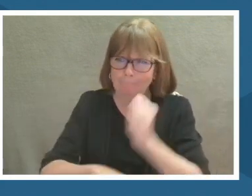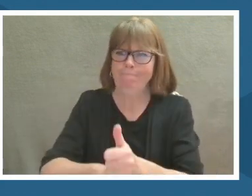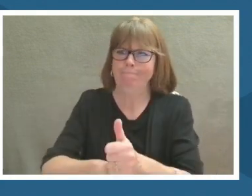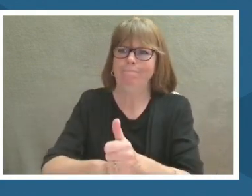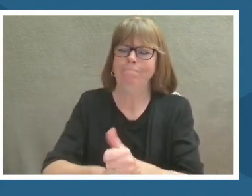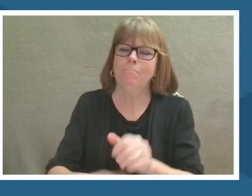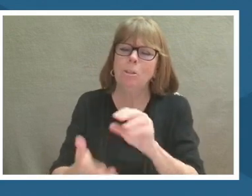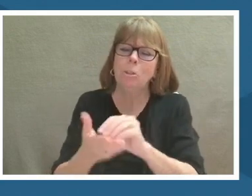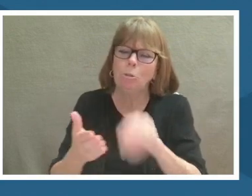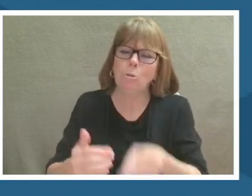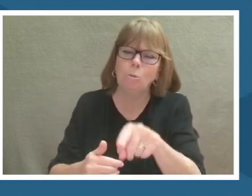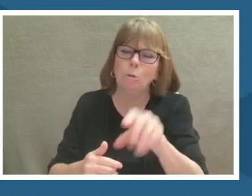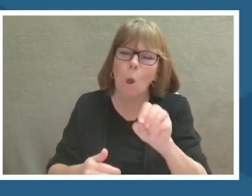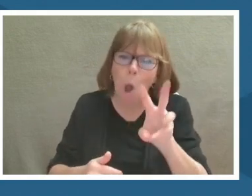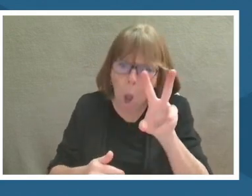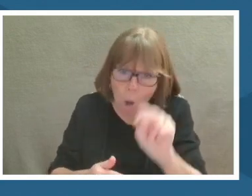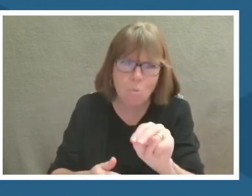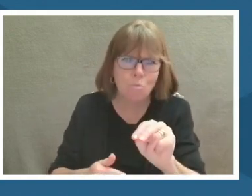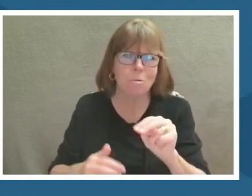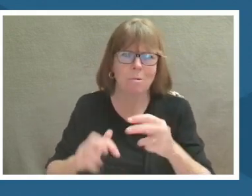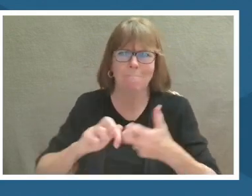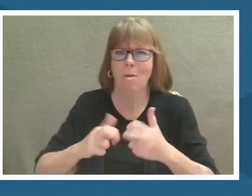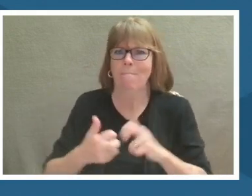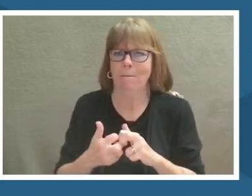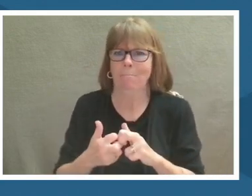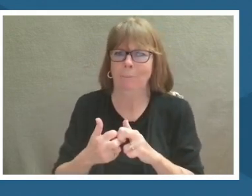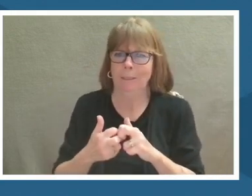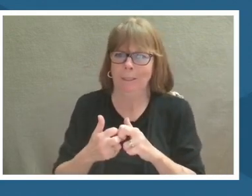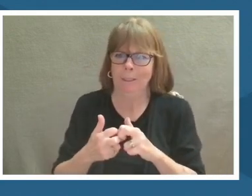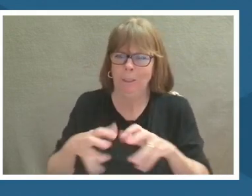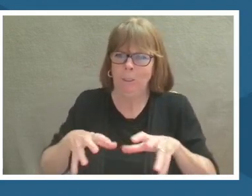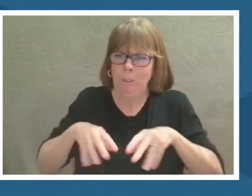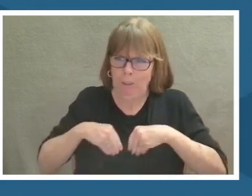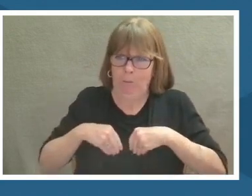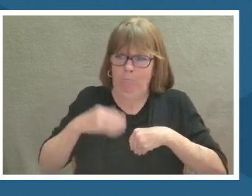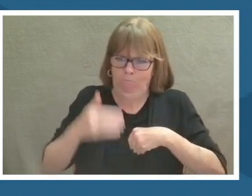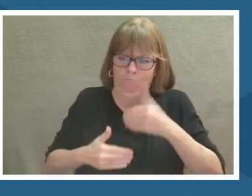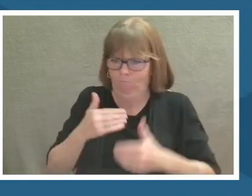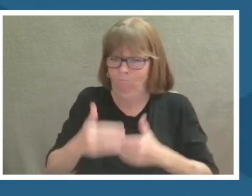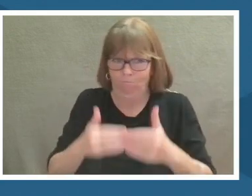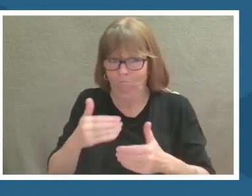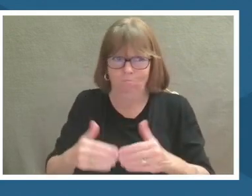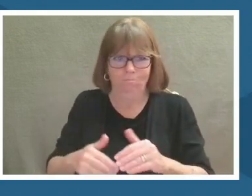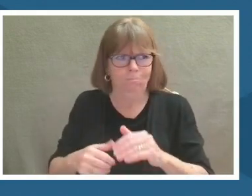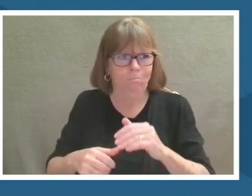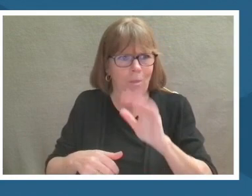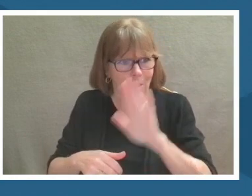of these problems and they they make it